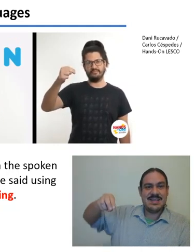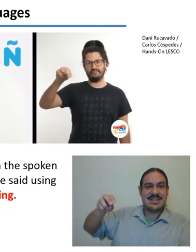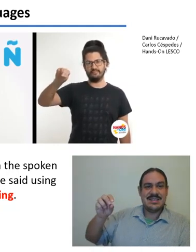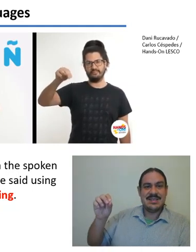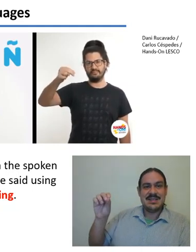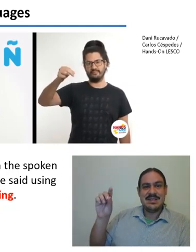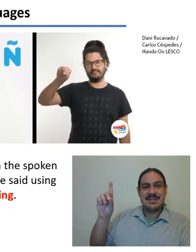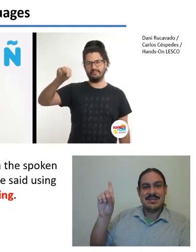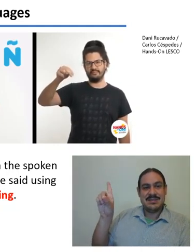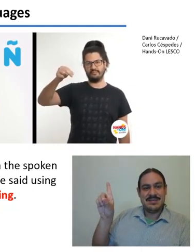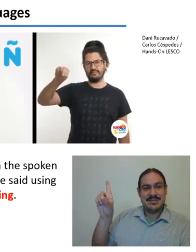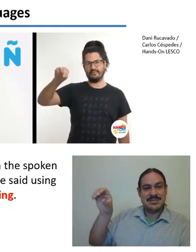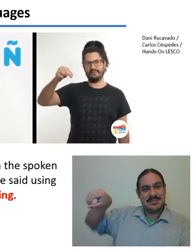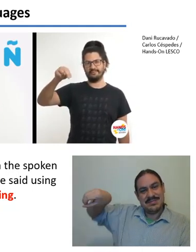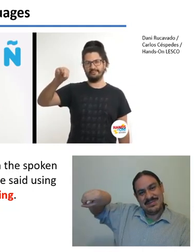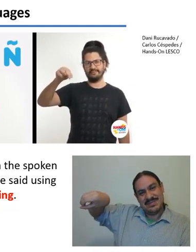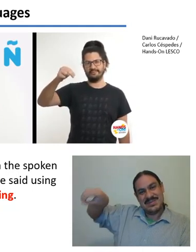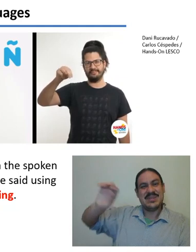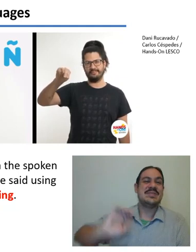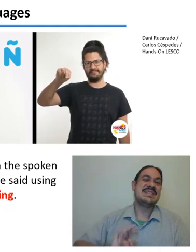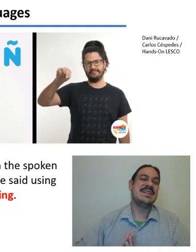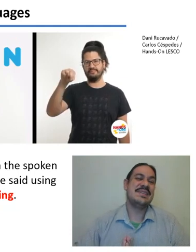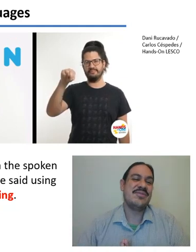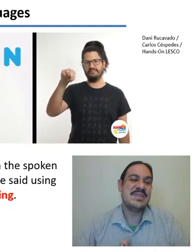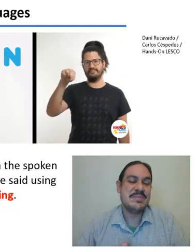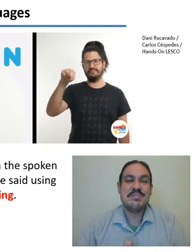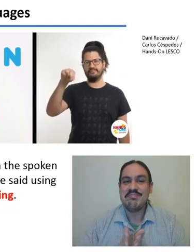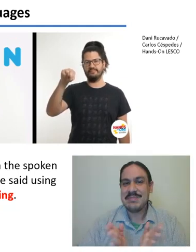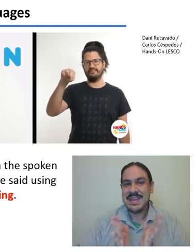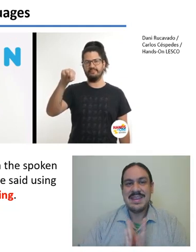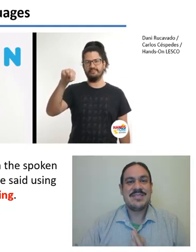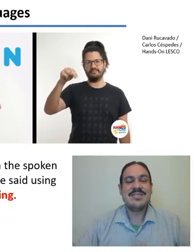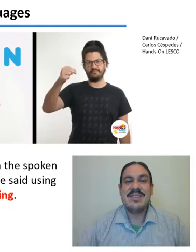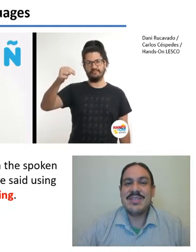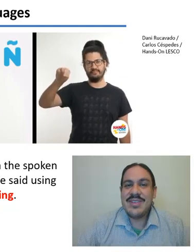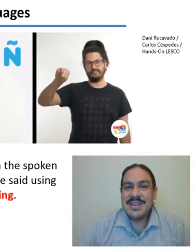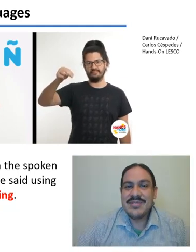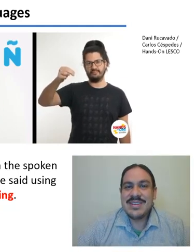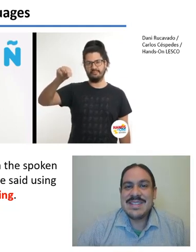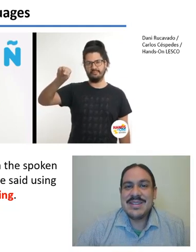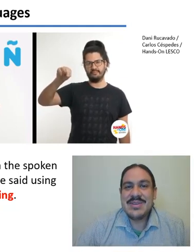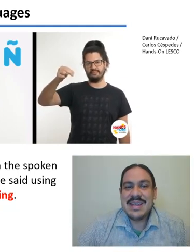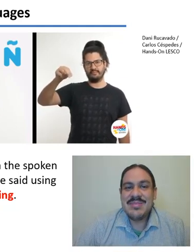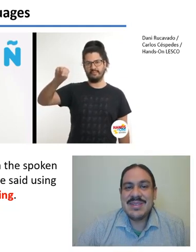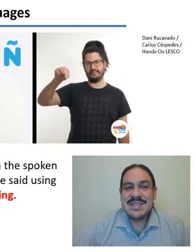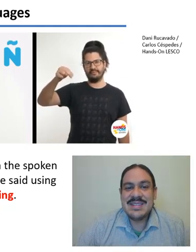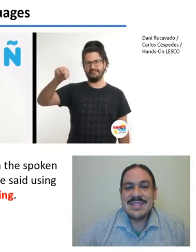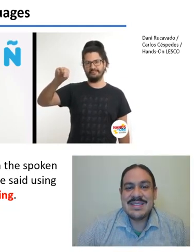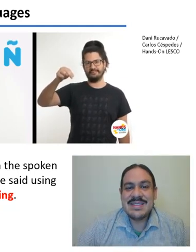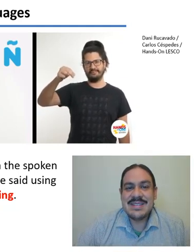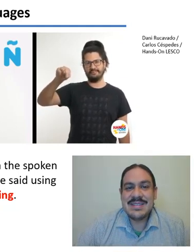Lasco fingerspelling please pause the video